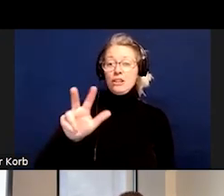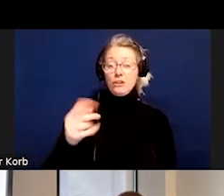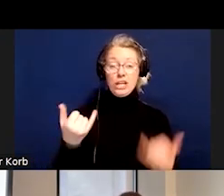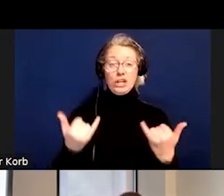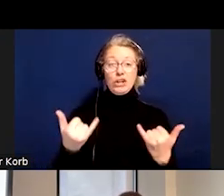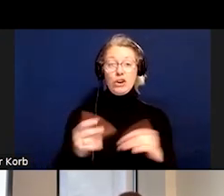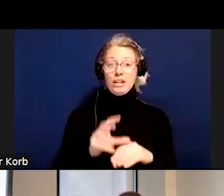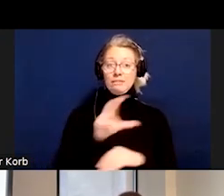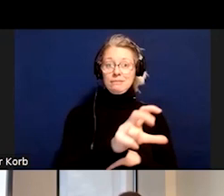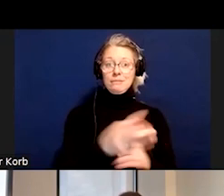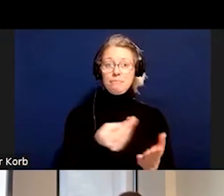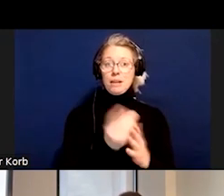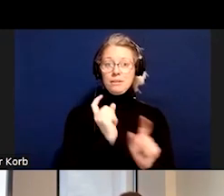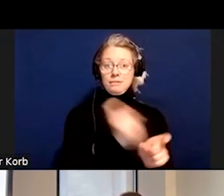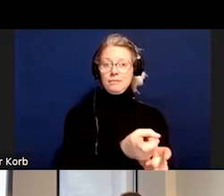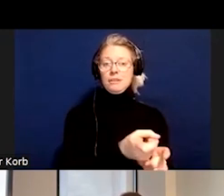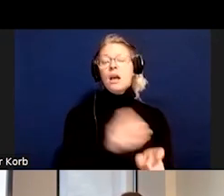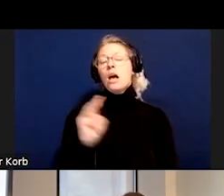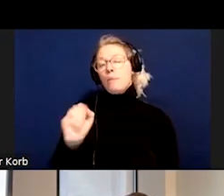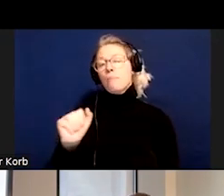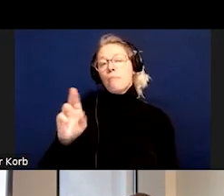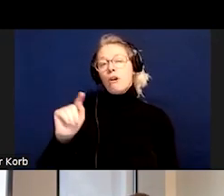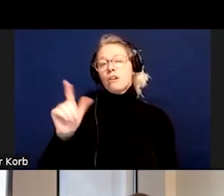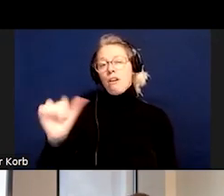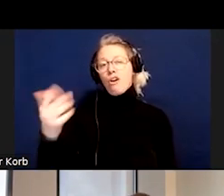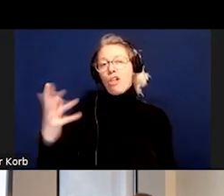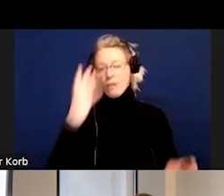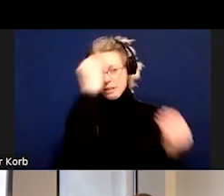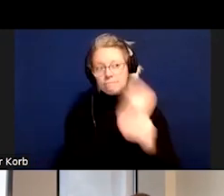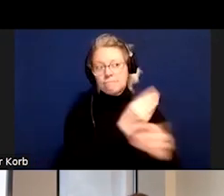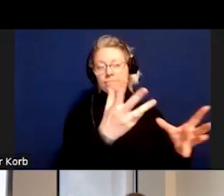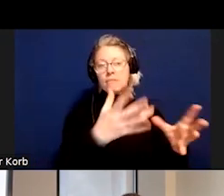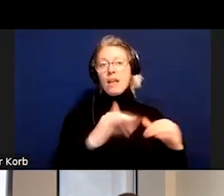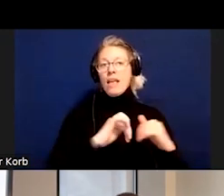been contacted by Marta and the grant investment team with instructions on how to access the